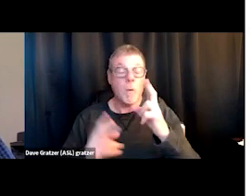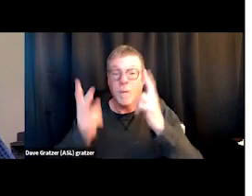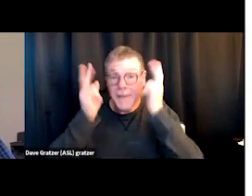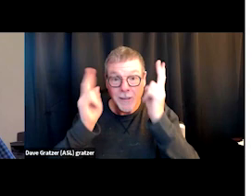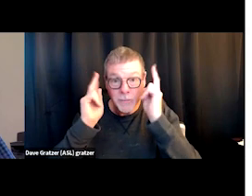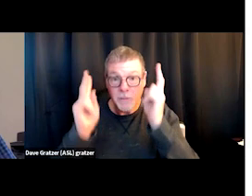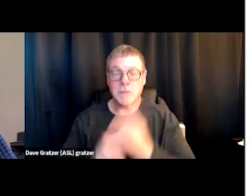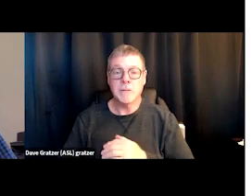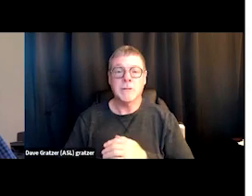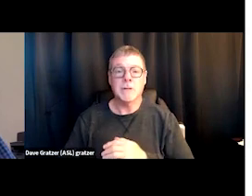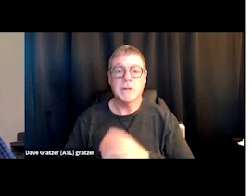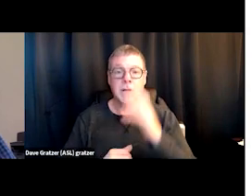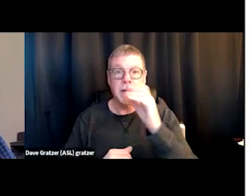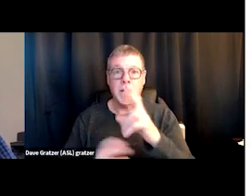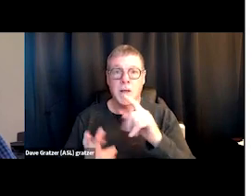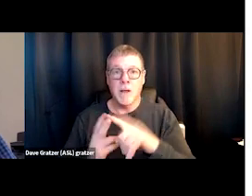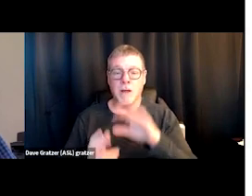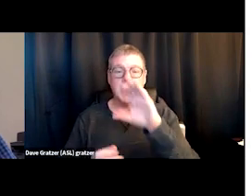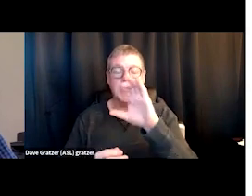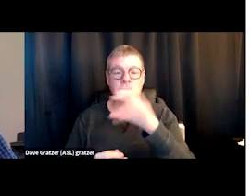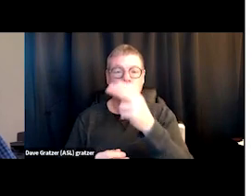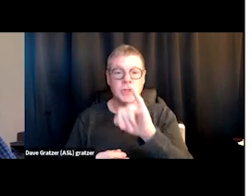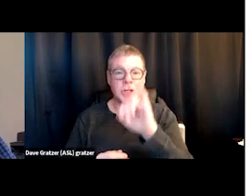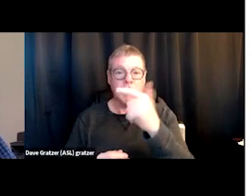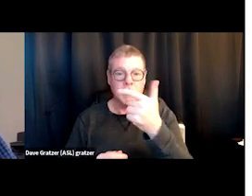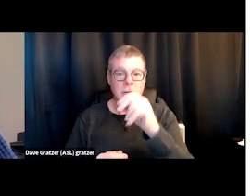or do Qigong or 12-step meetings,